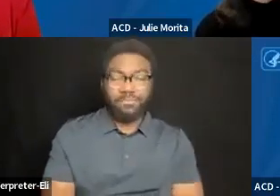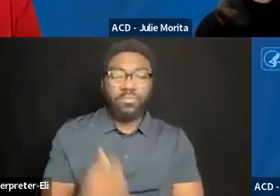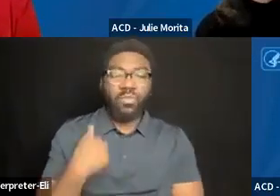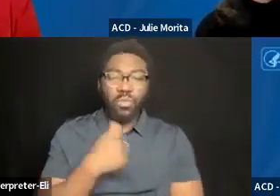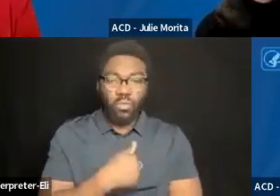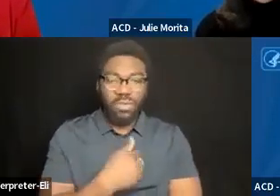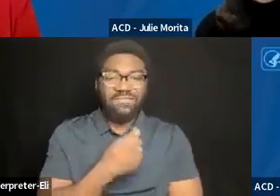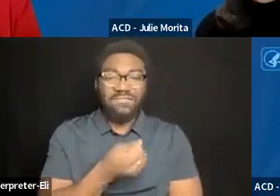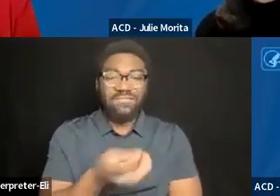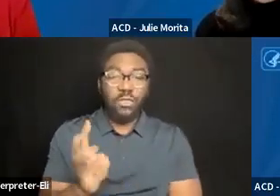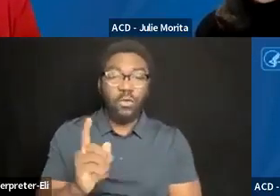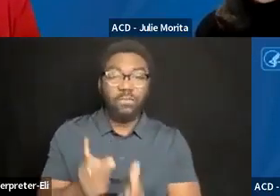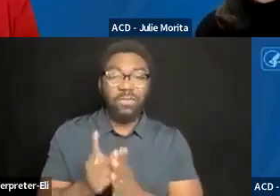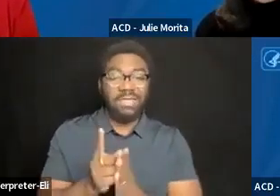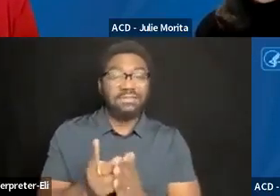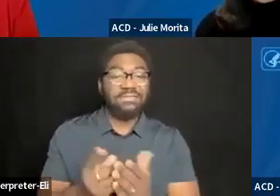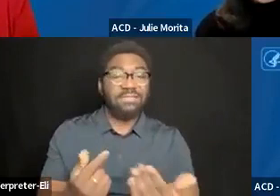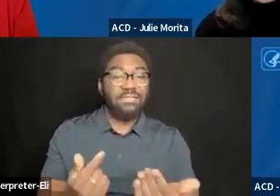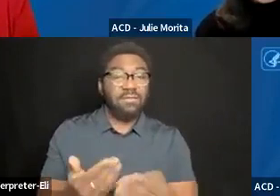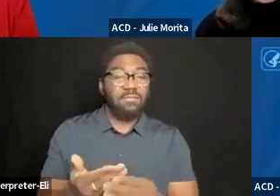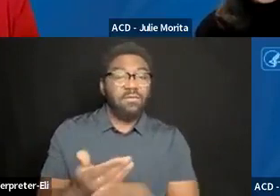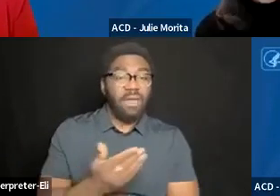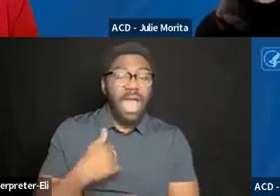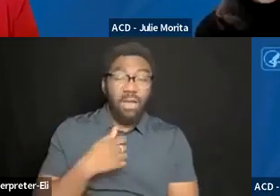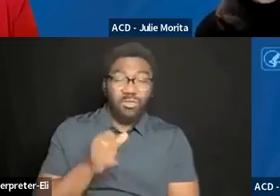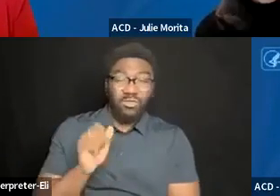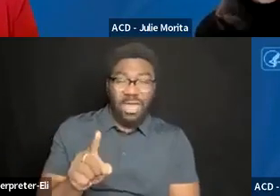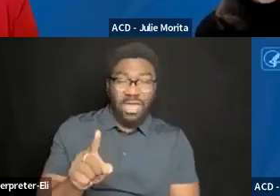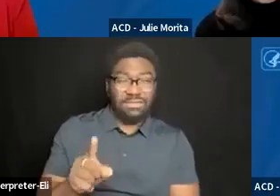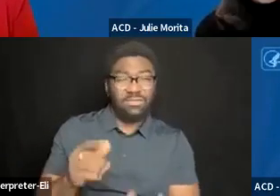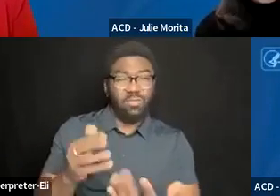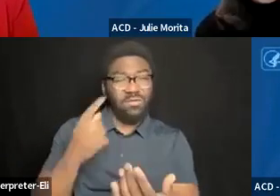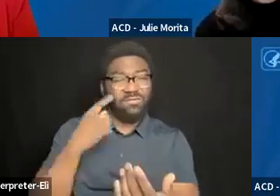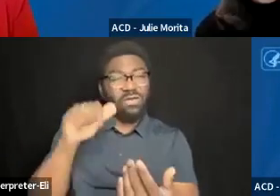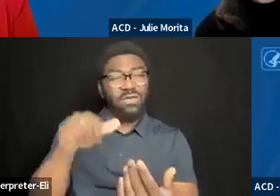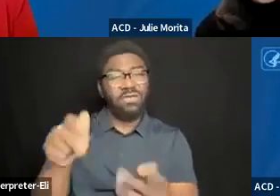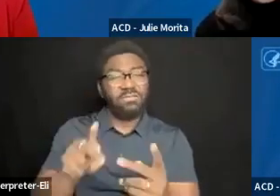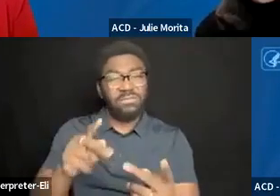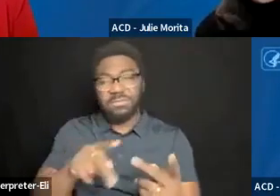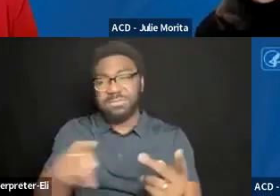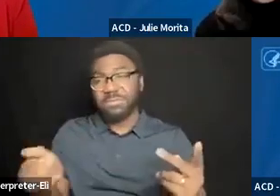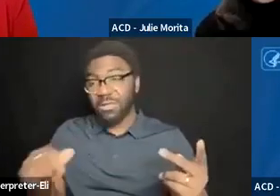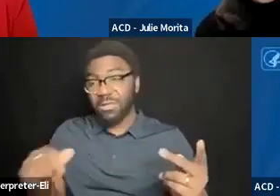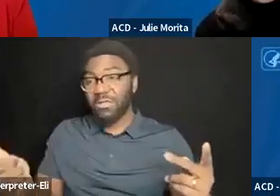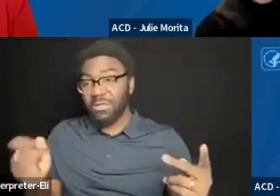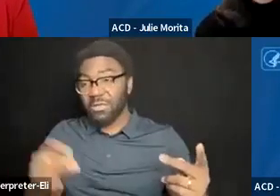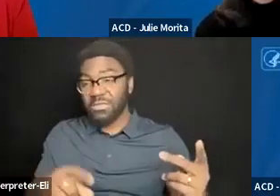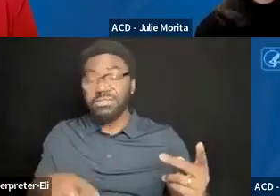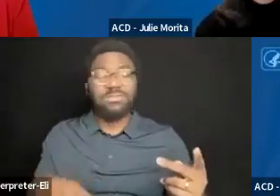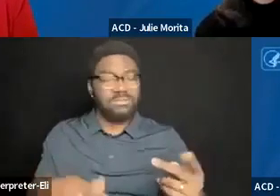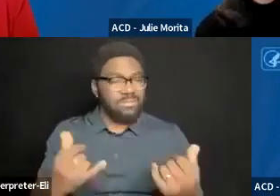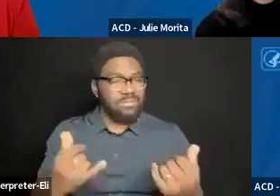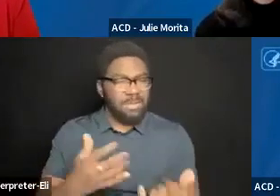if anybody has a final question. And it has to do with the work that you're doing,